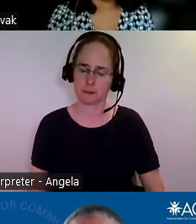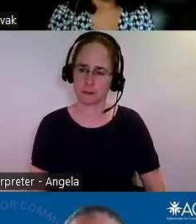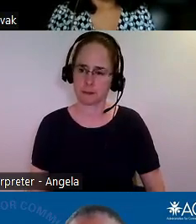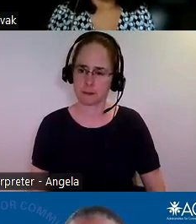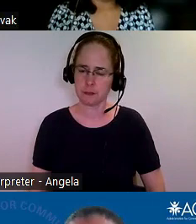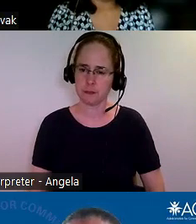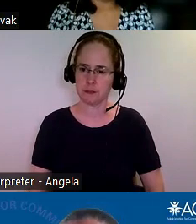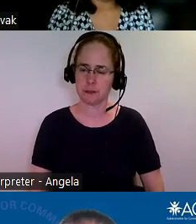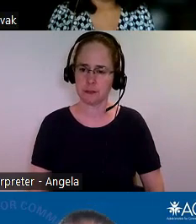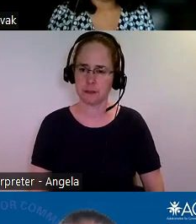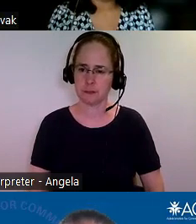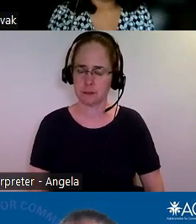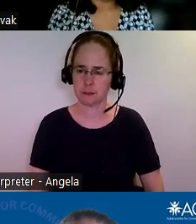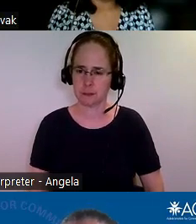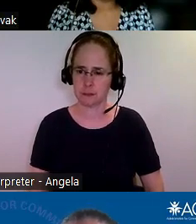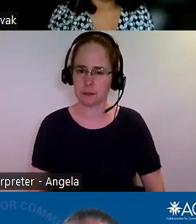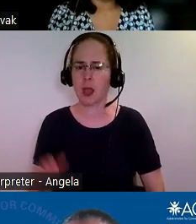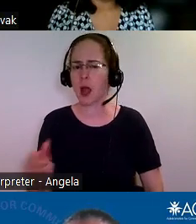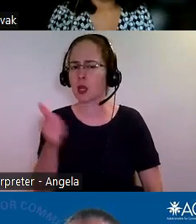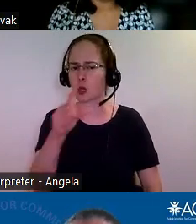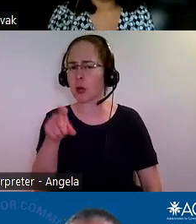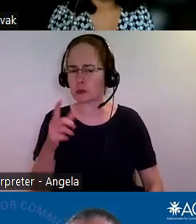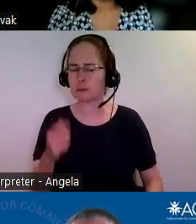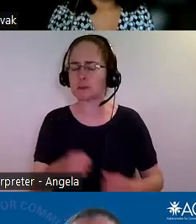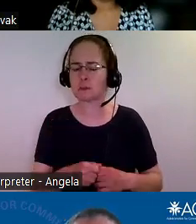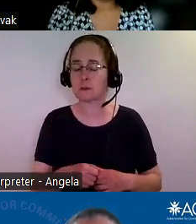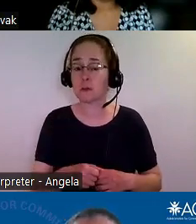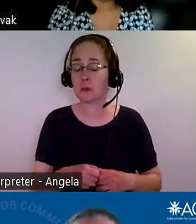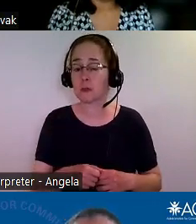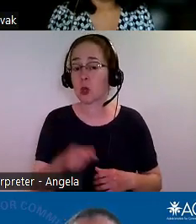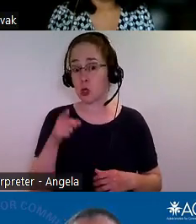(Anjali Forber-Pratt) Another question here, do you think the general name of CILs,